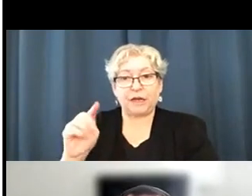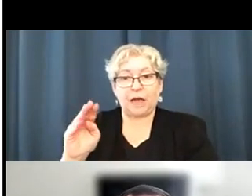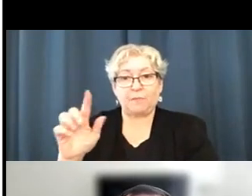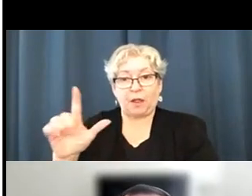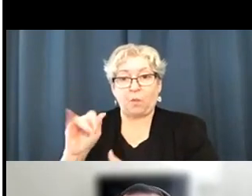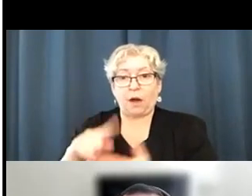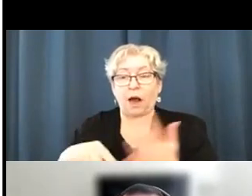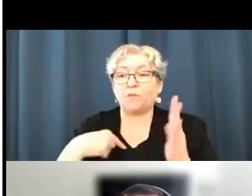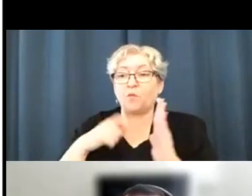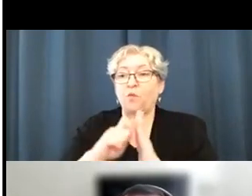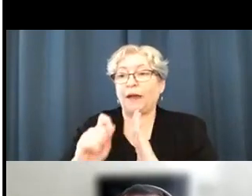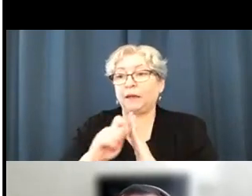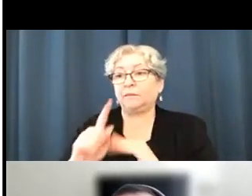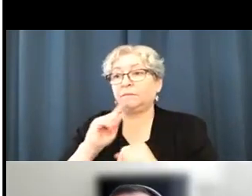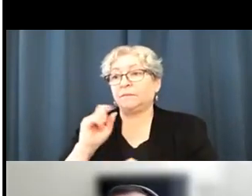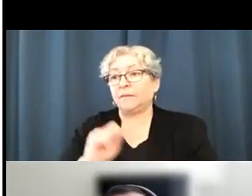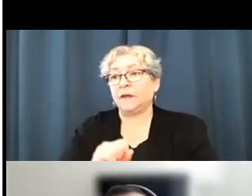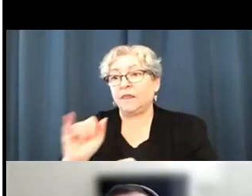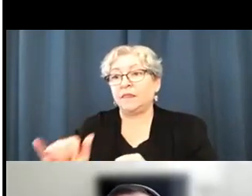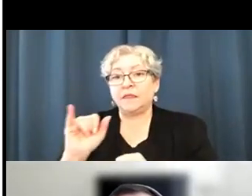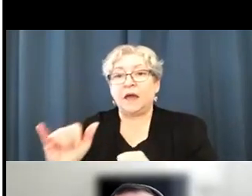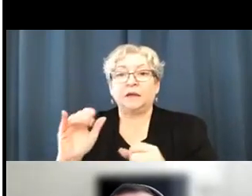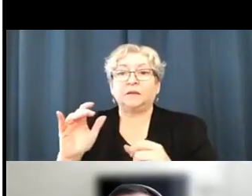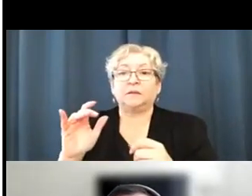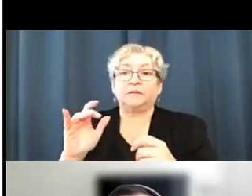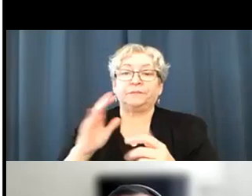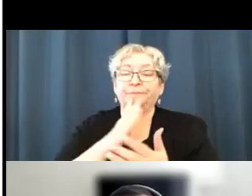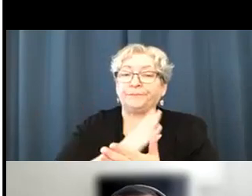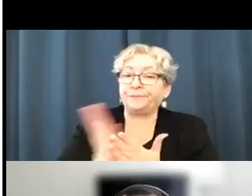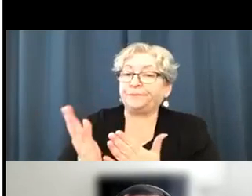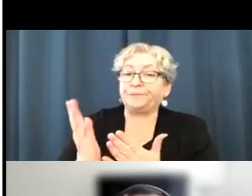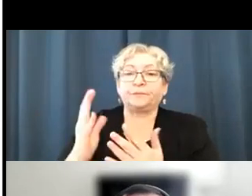And so, that ensures compatibility across browsers, across screen readers and to make sure that everything works.